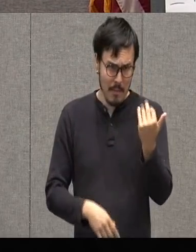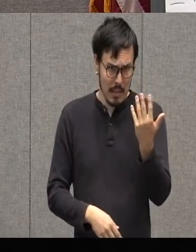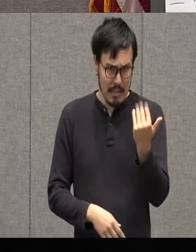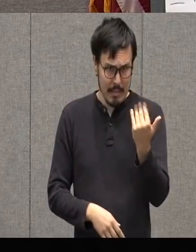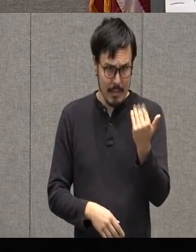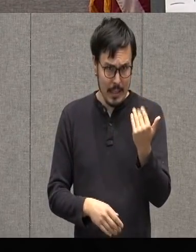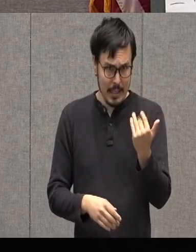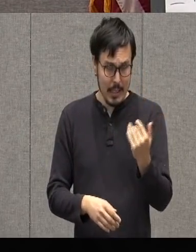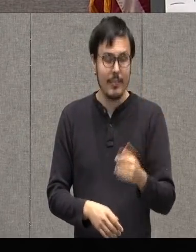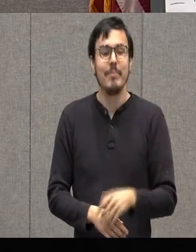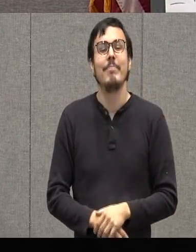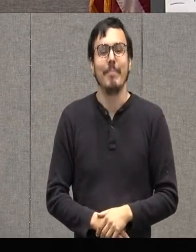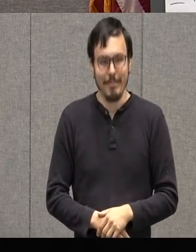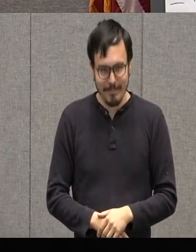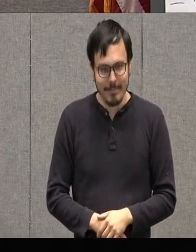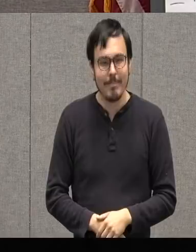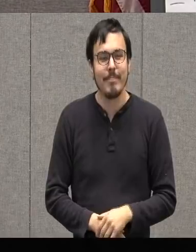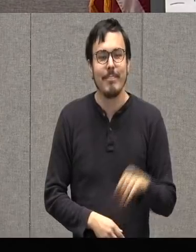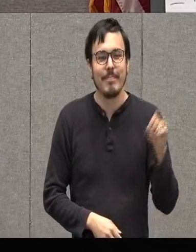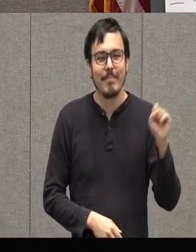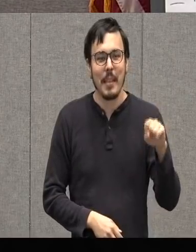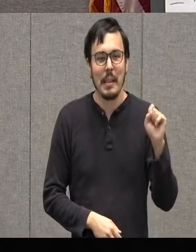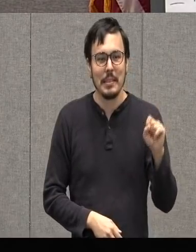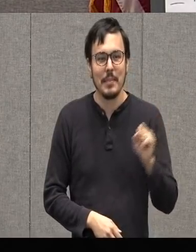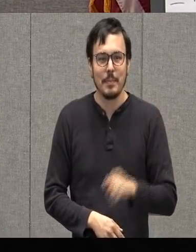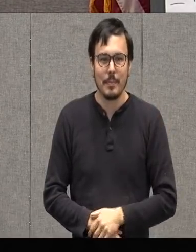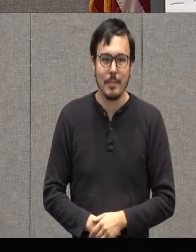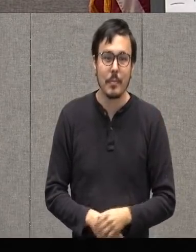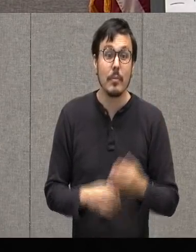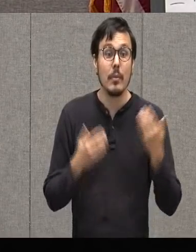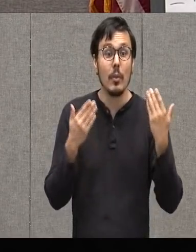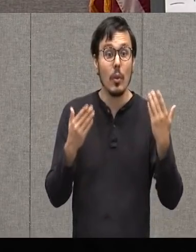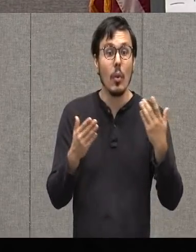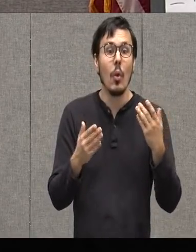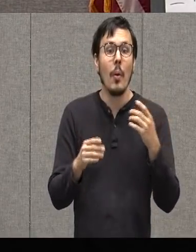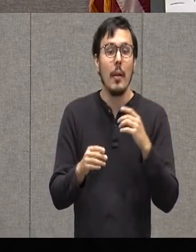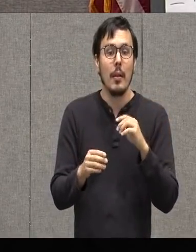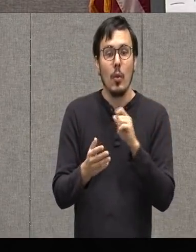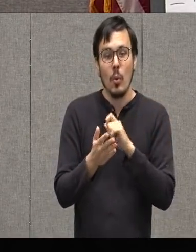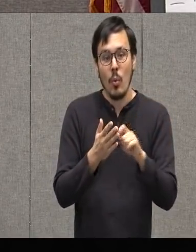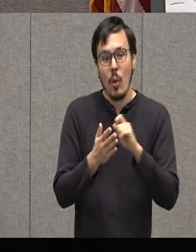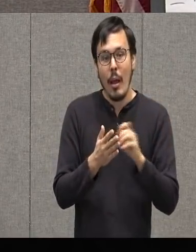It does. So let's add in our answer of 15.